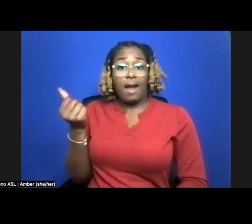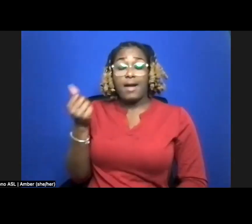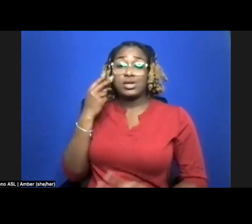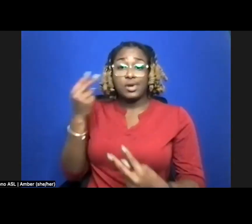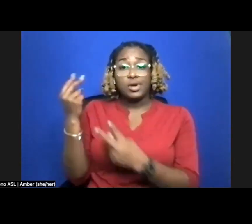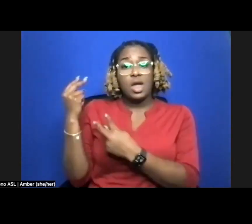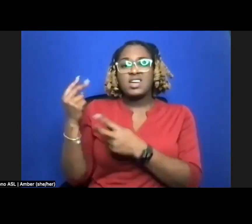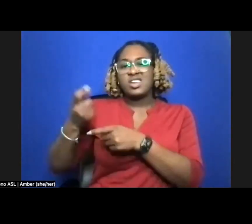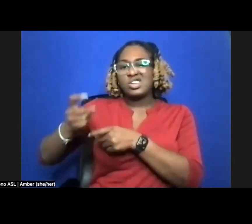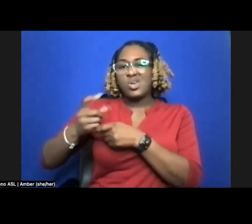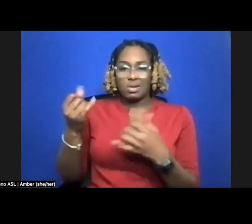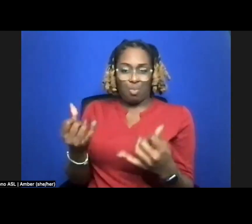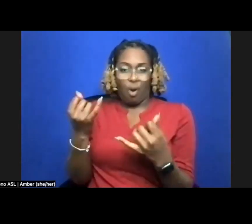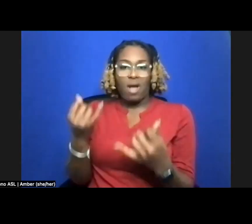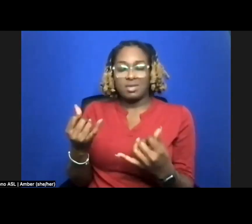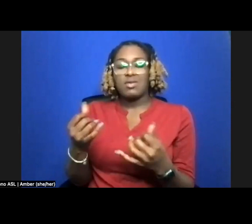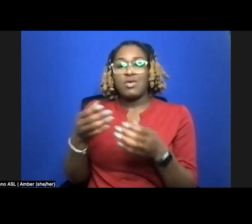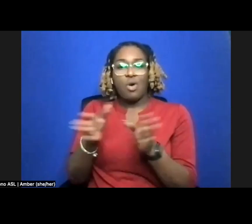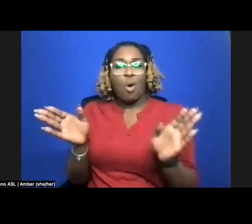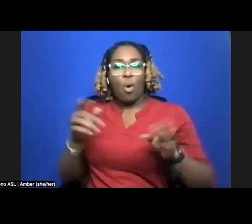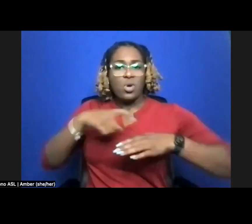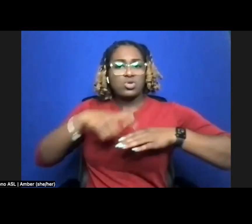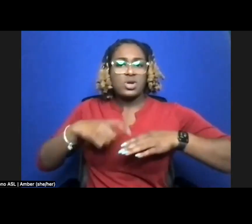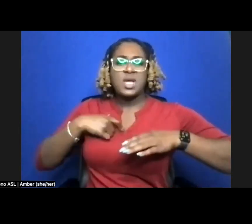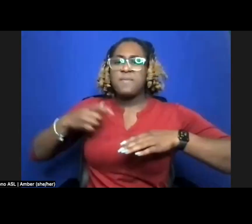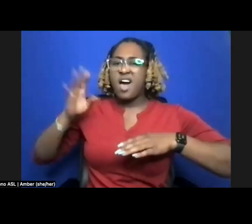the open faced sores on my uncle’s knuckles a tribute to this nation’s success.